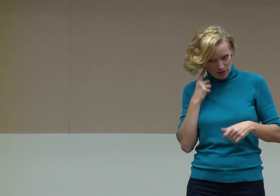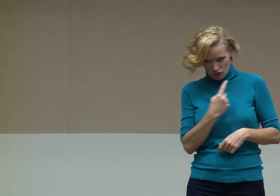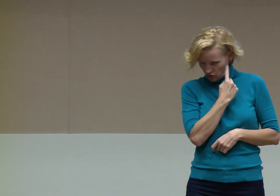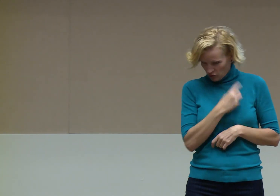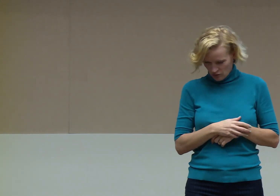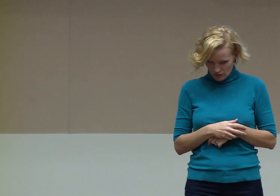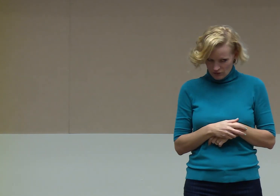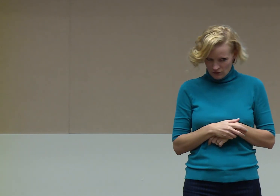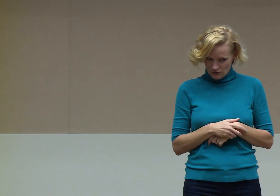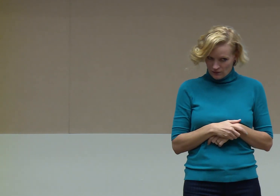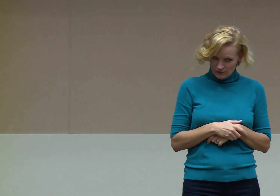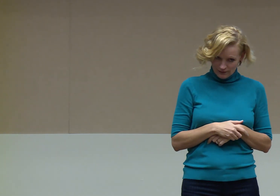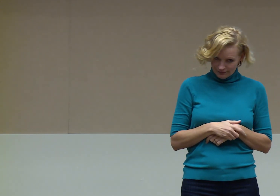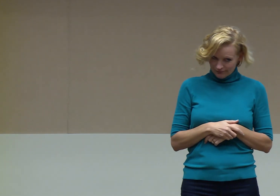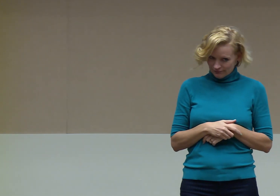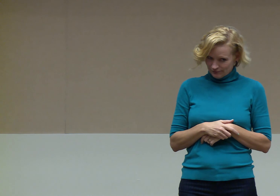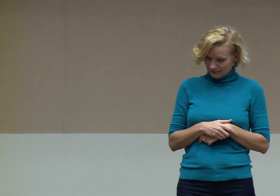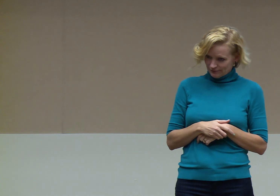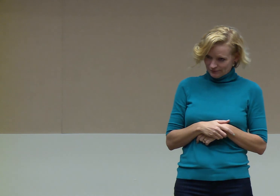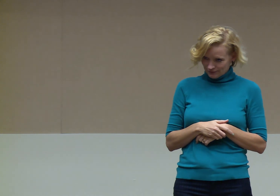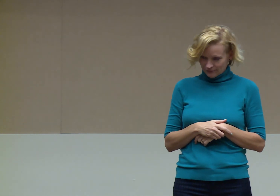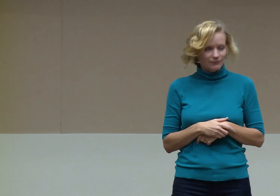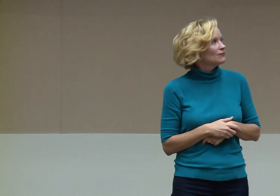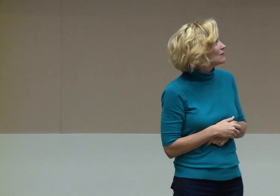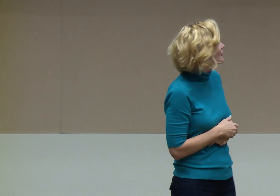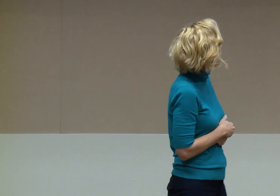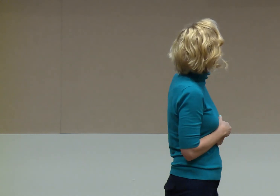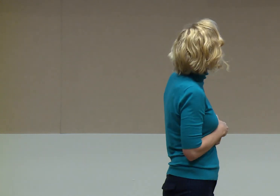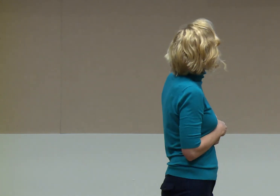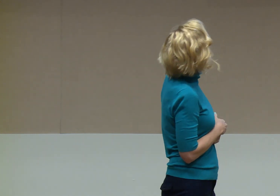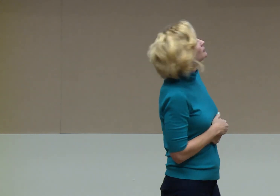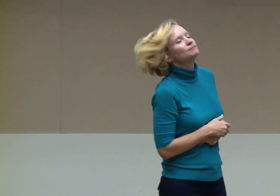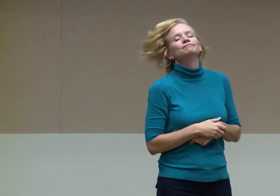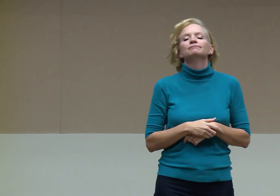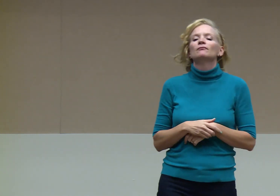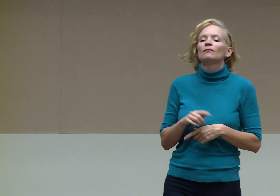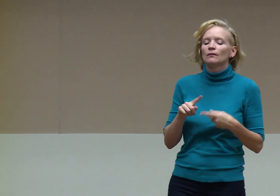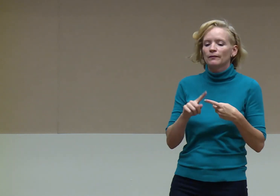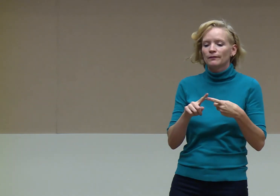"and I poured wax in my ear, "and that's why I'm deaf in both ears."